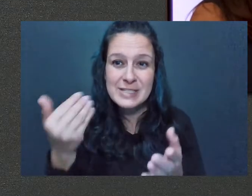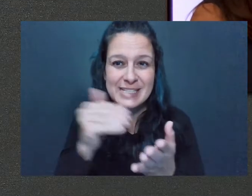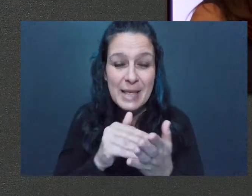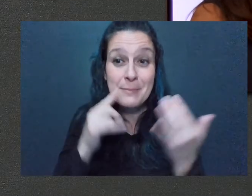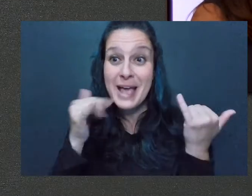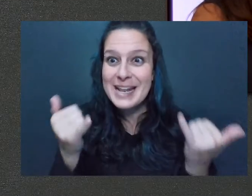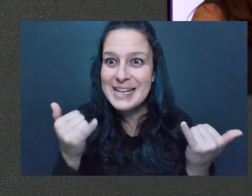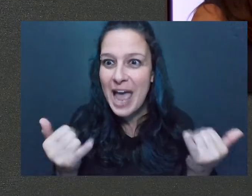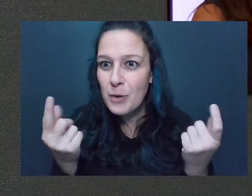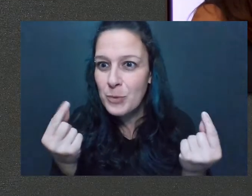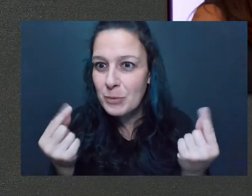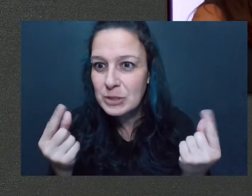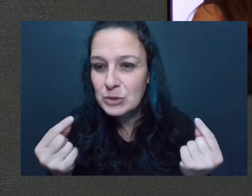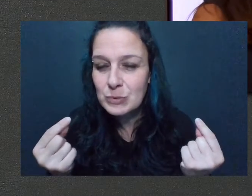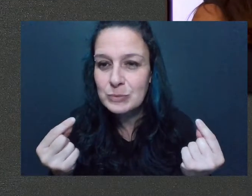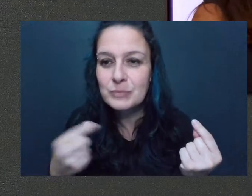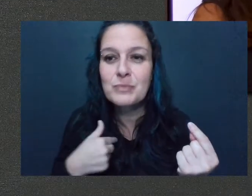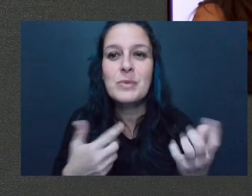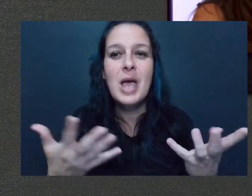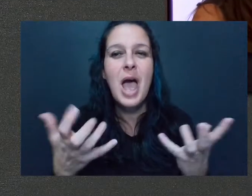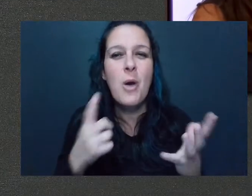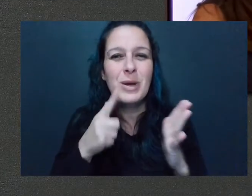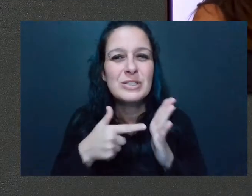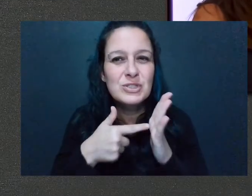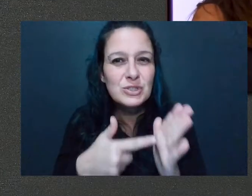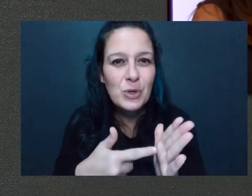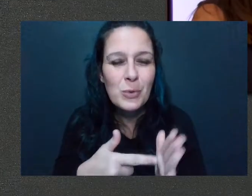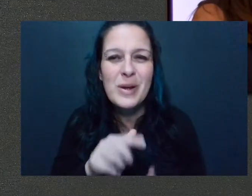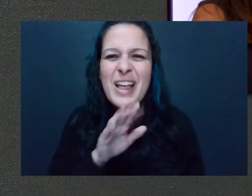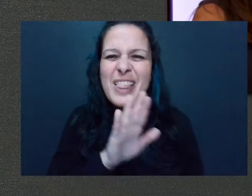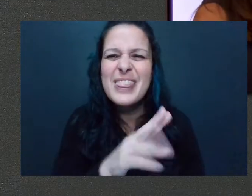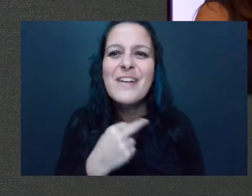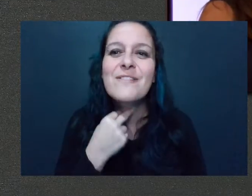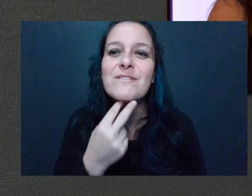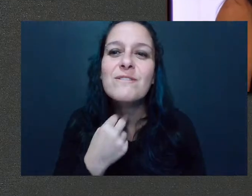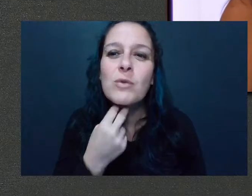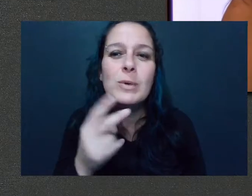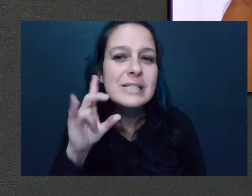but this time I wanted to show you their voices.